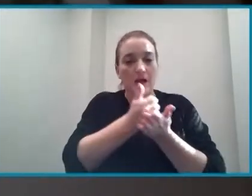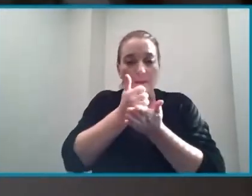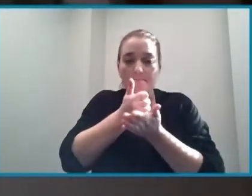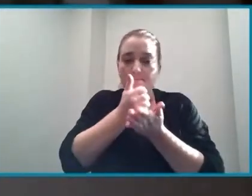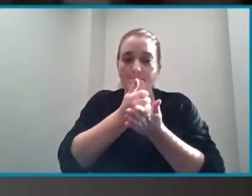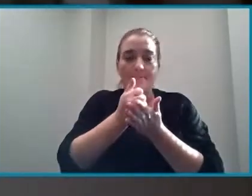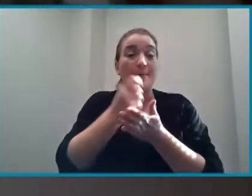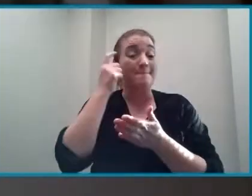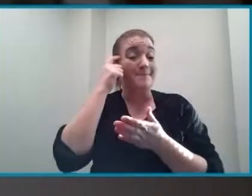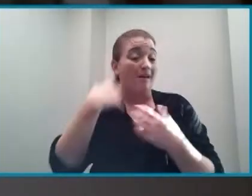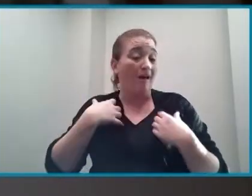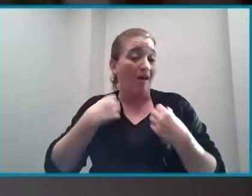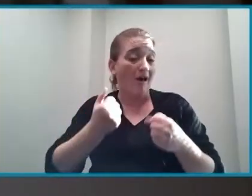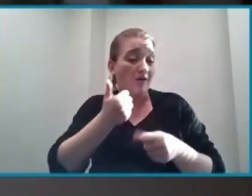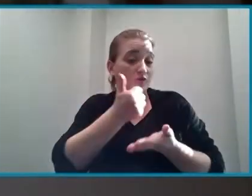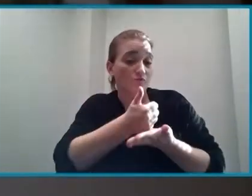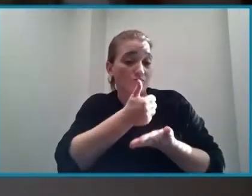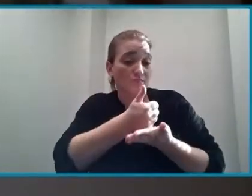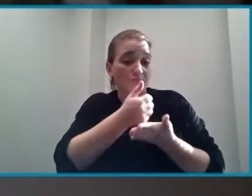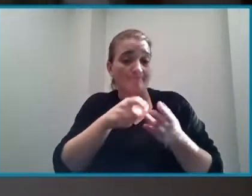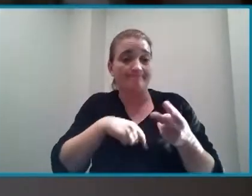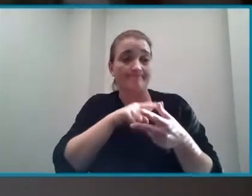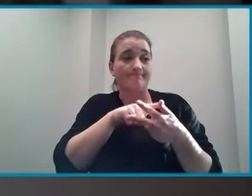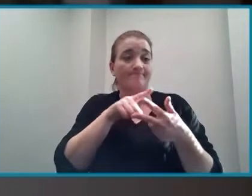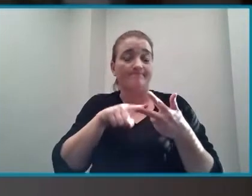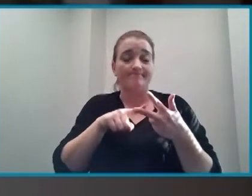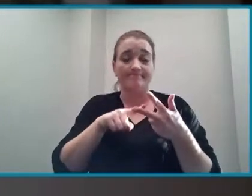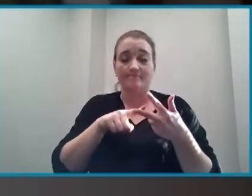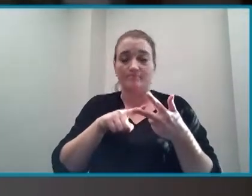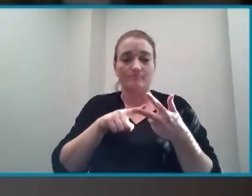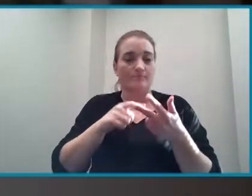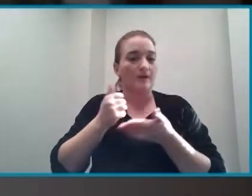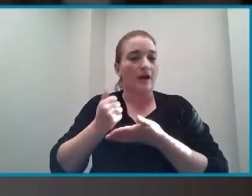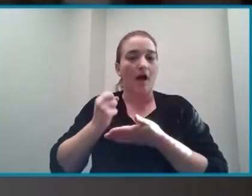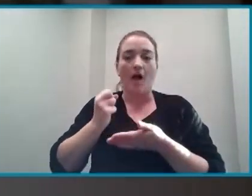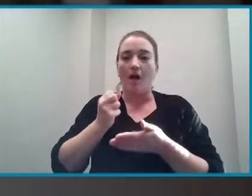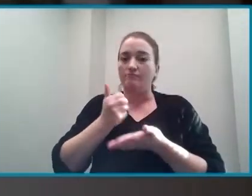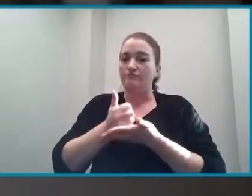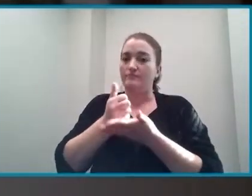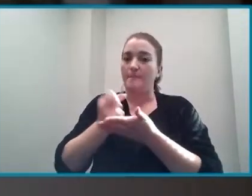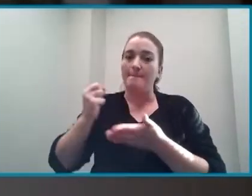to basically get them back into employment and in our society.